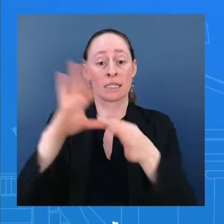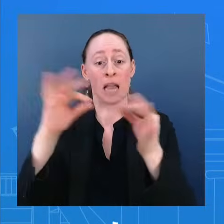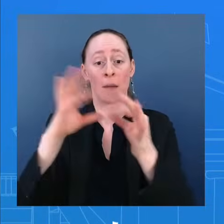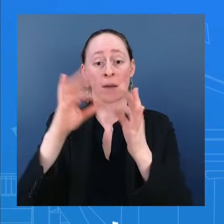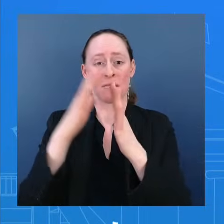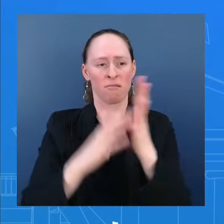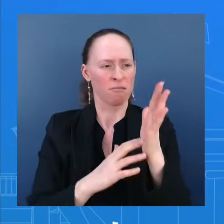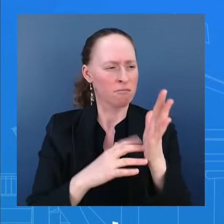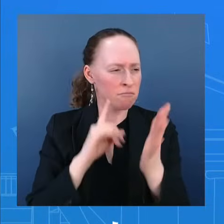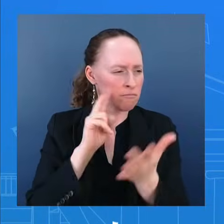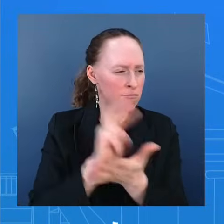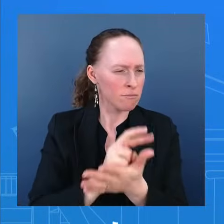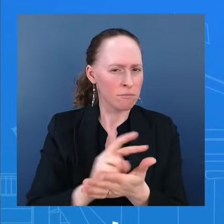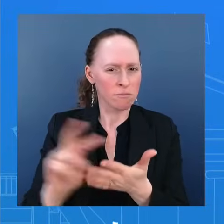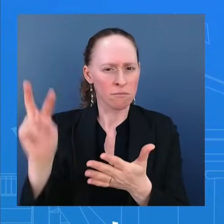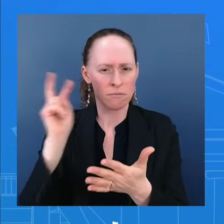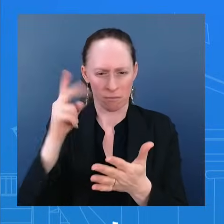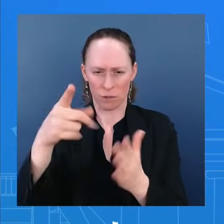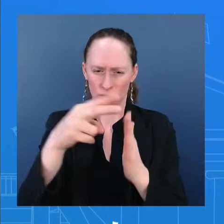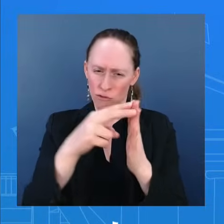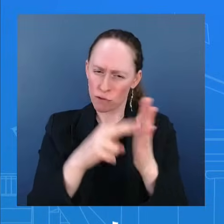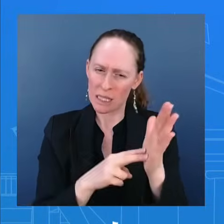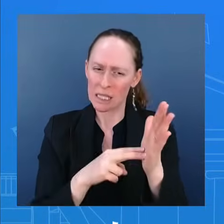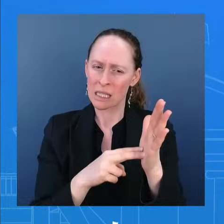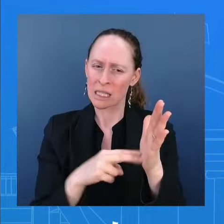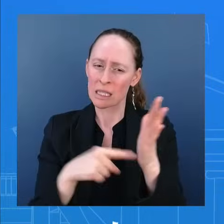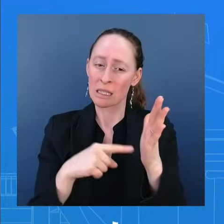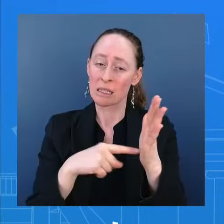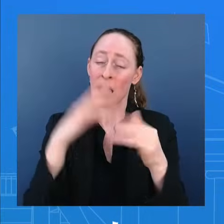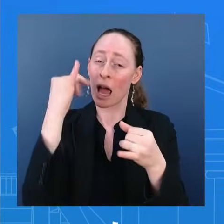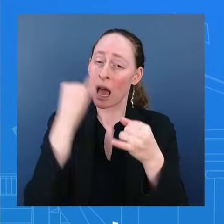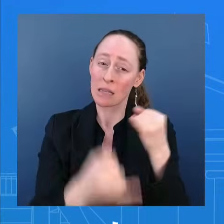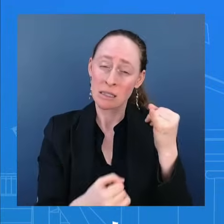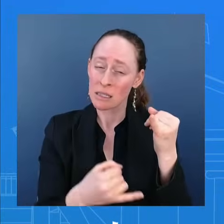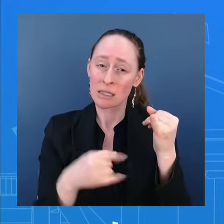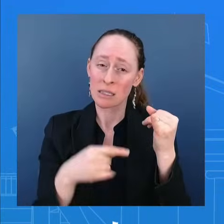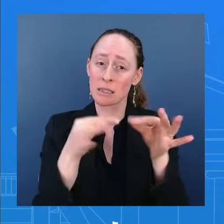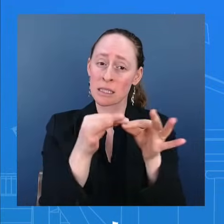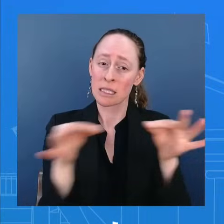truly directly to the American people about this decision that he's made, obviously, as president, as a father.